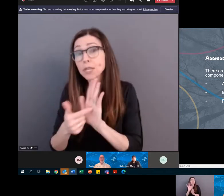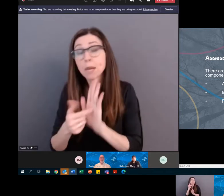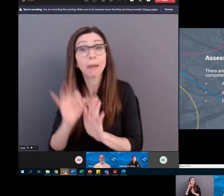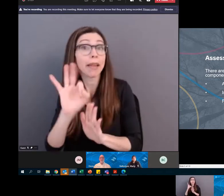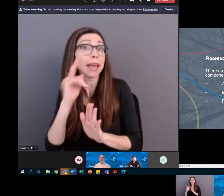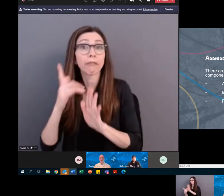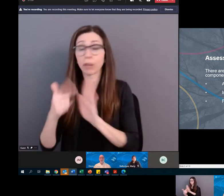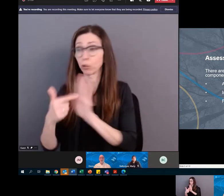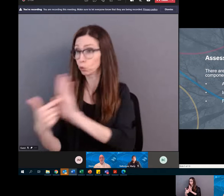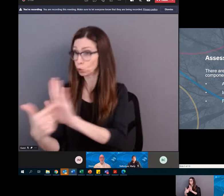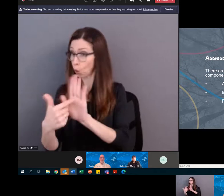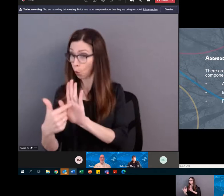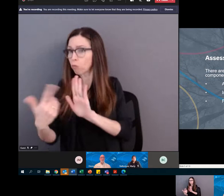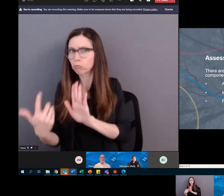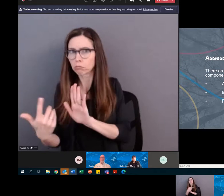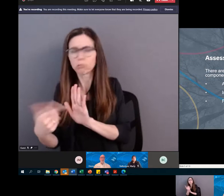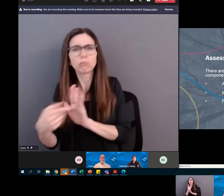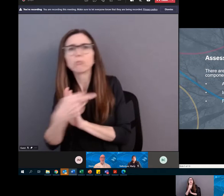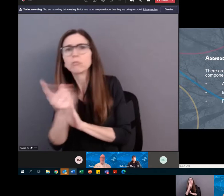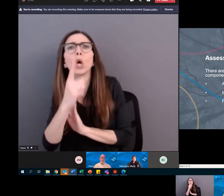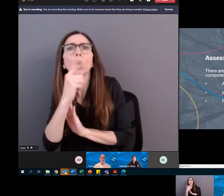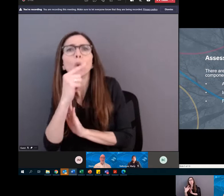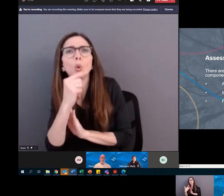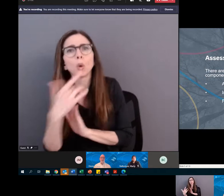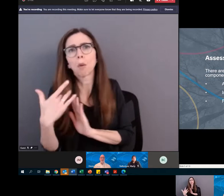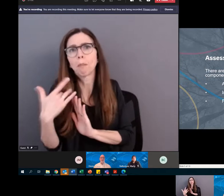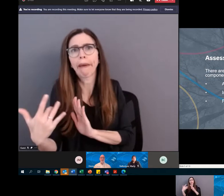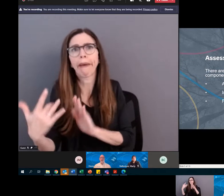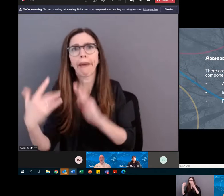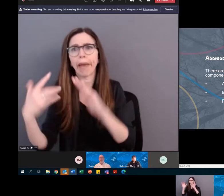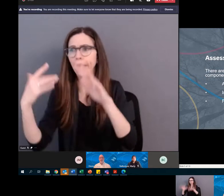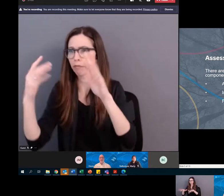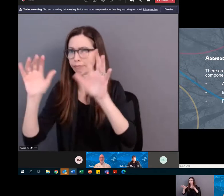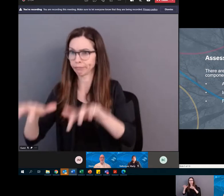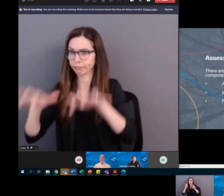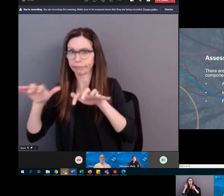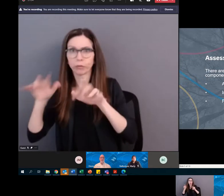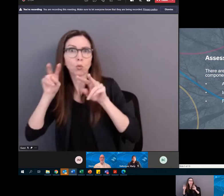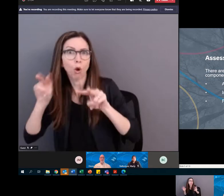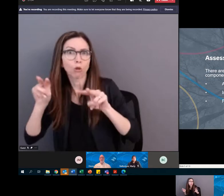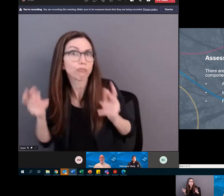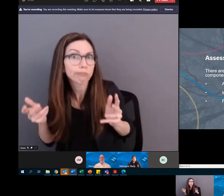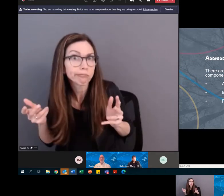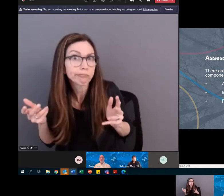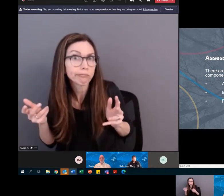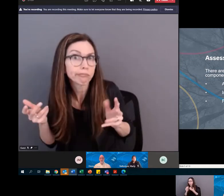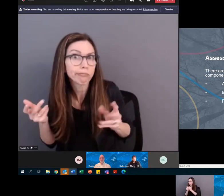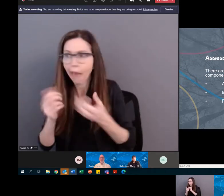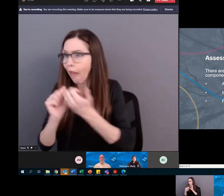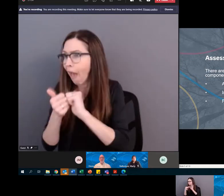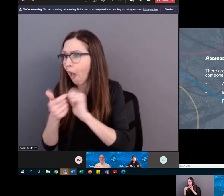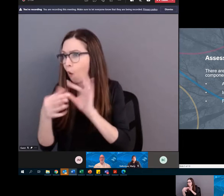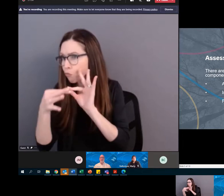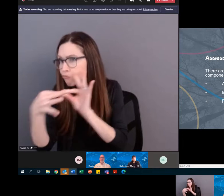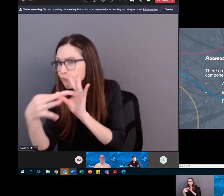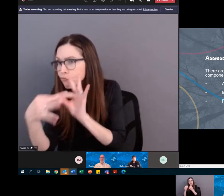artists, groups or organizations will you reach with your project? How will you connect with them? What